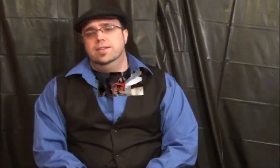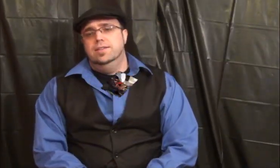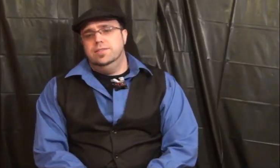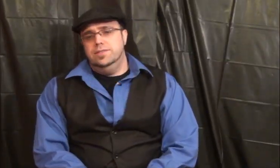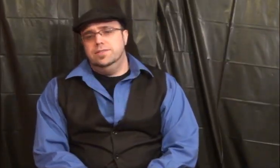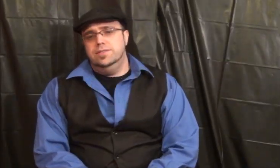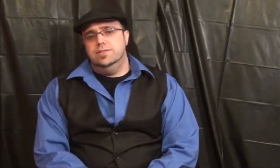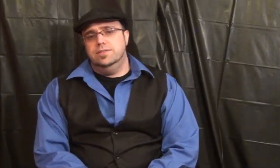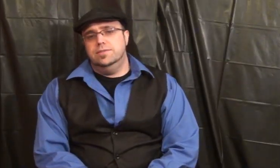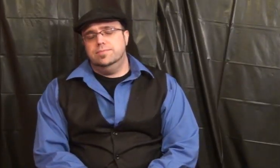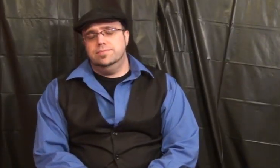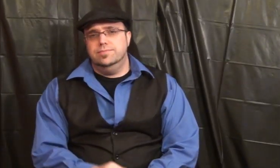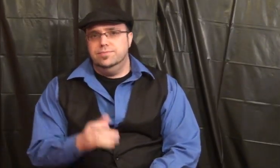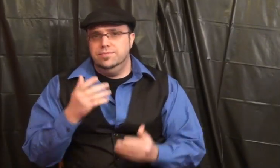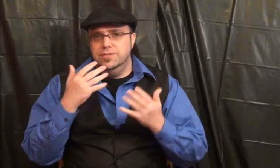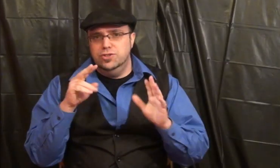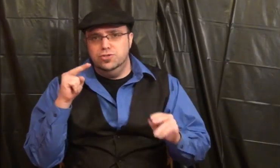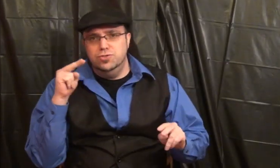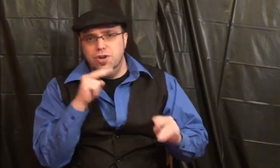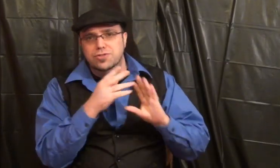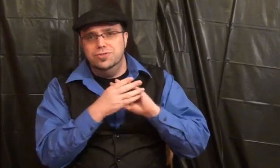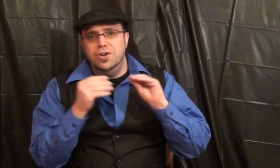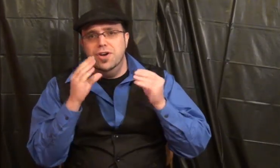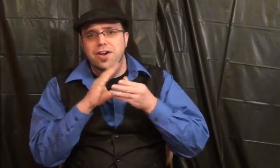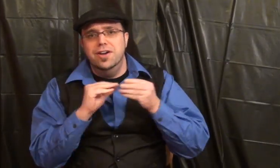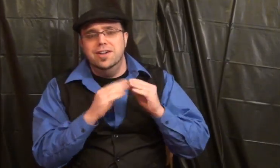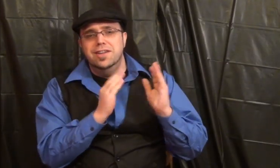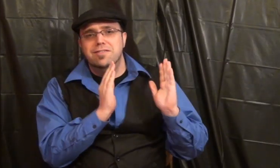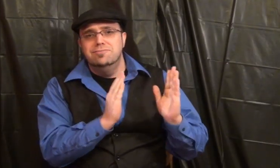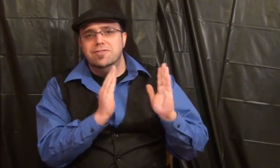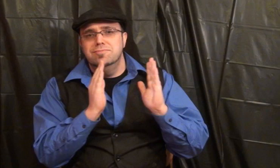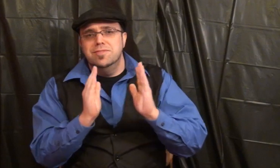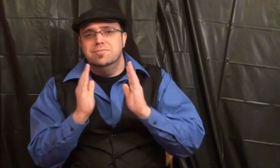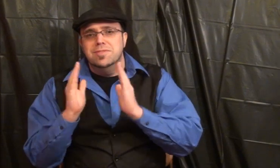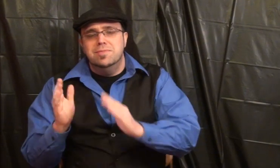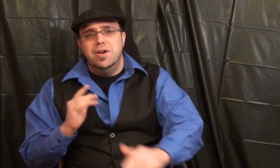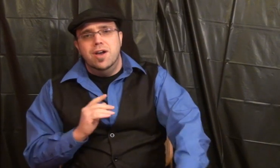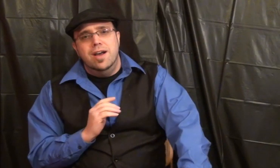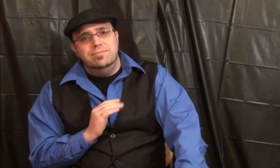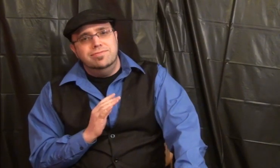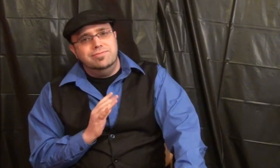As you can see these stories are really cool.